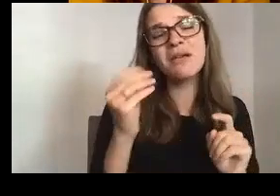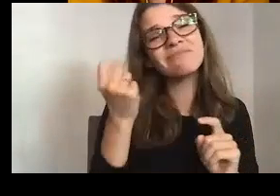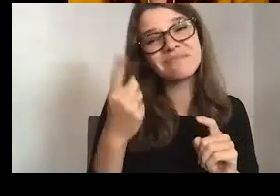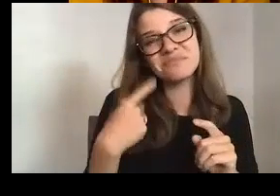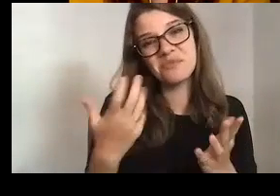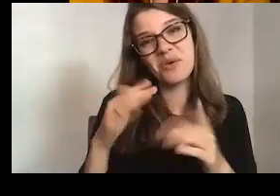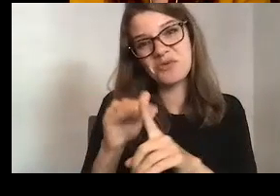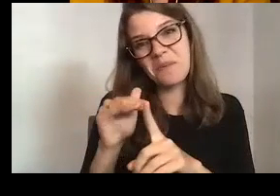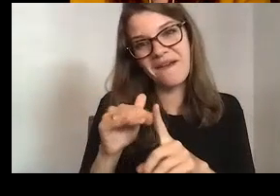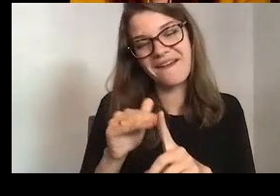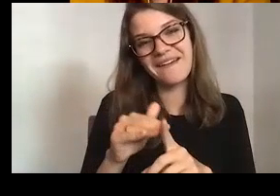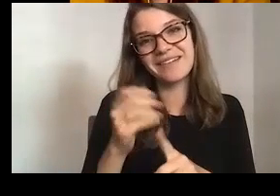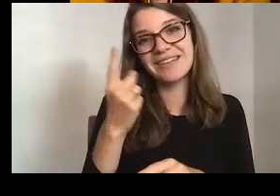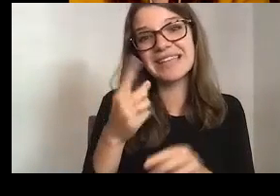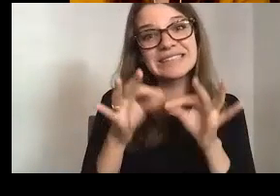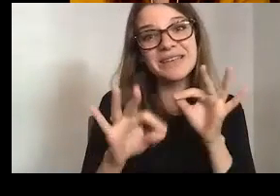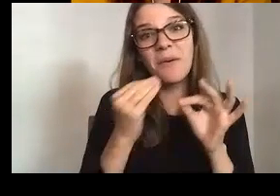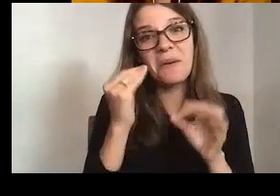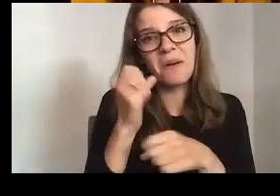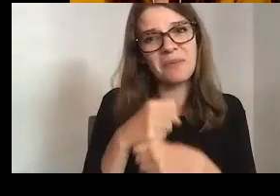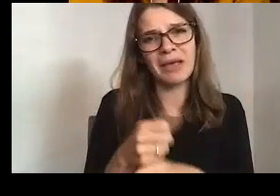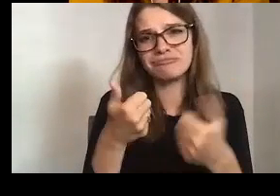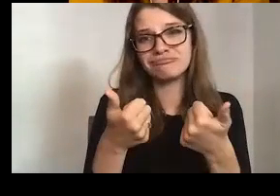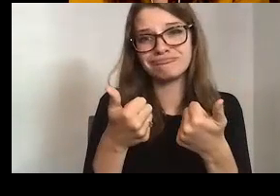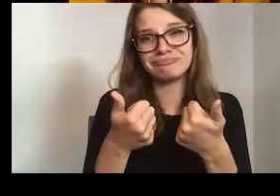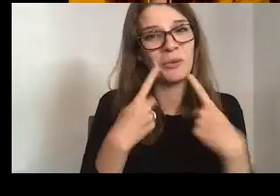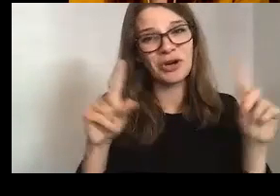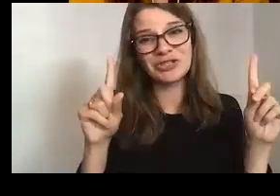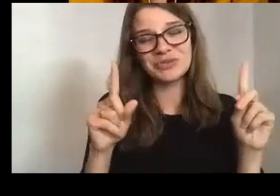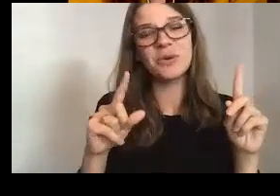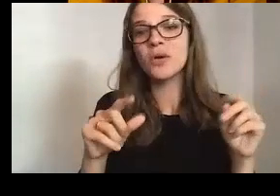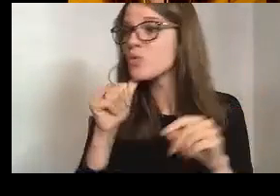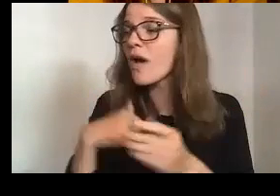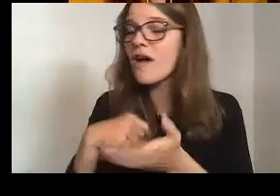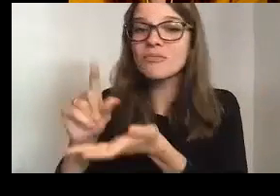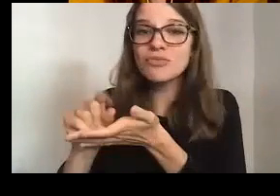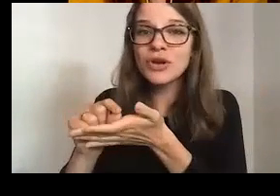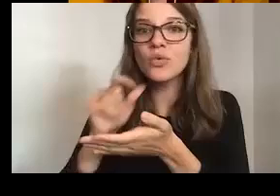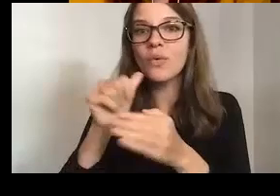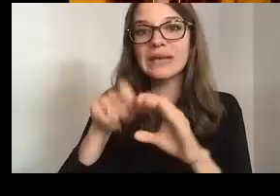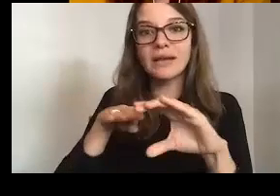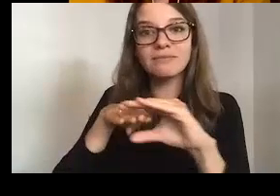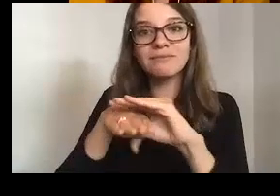folks that simple and homemade works too so no printer or laminator needed sometimes and so this